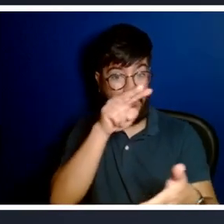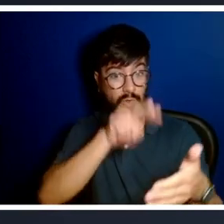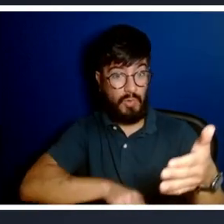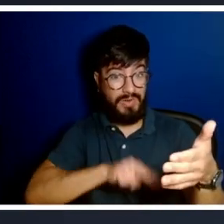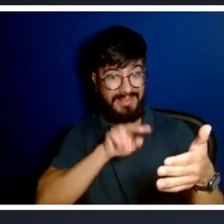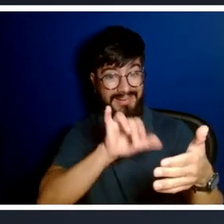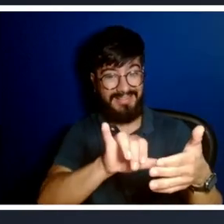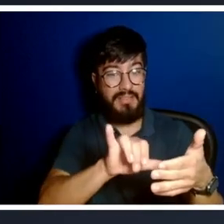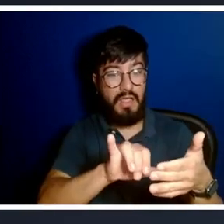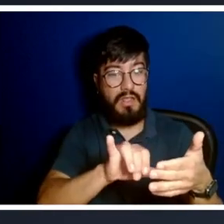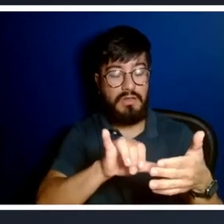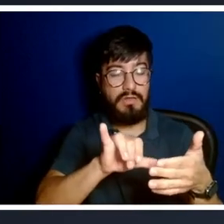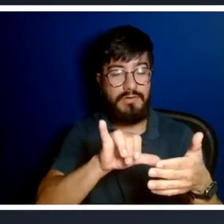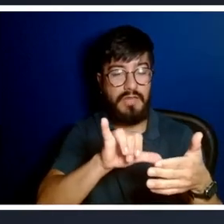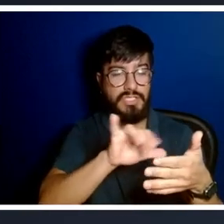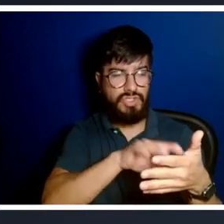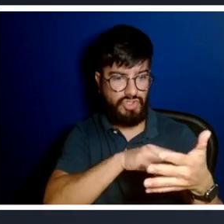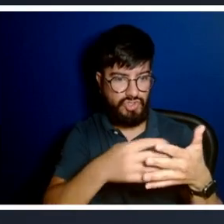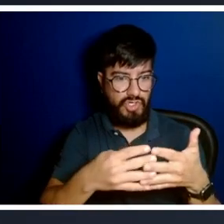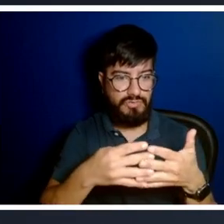whose actions we want to emulate. Alison Cawood: